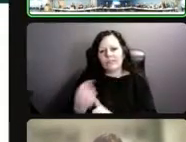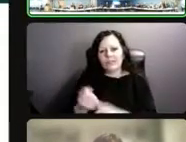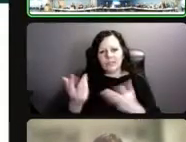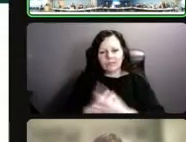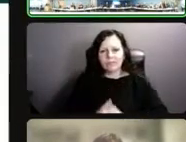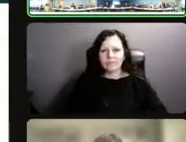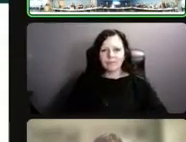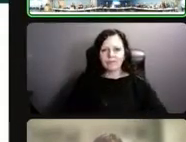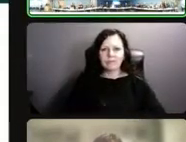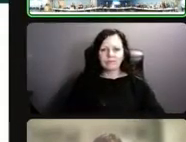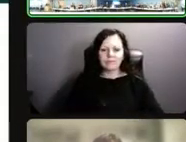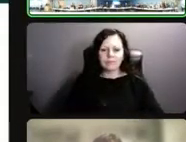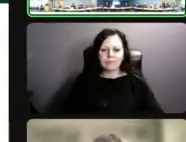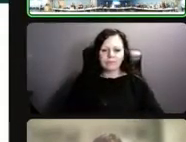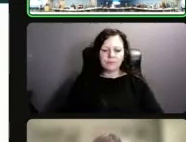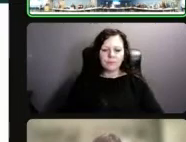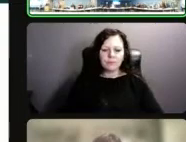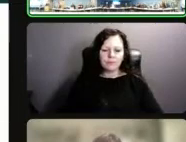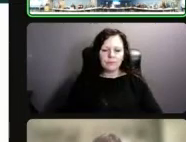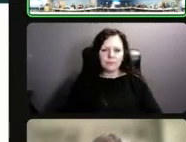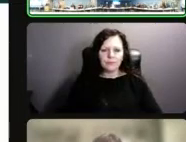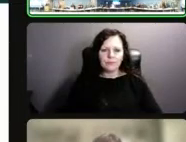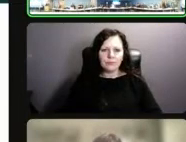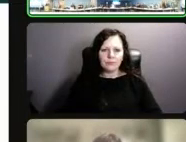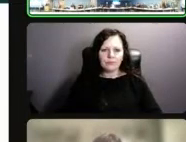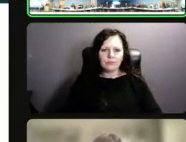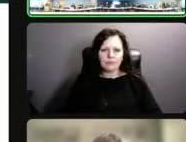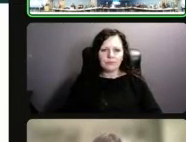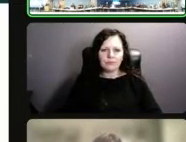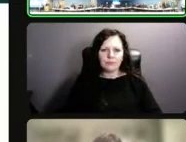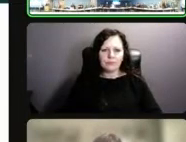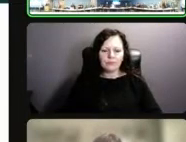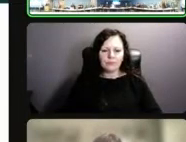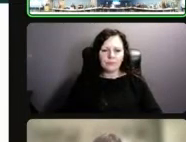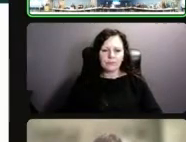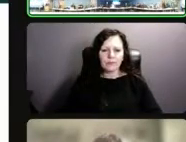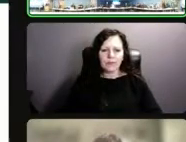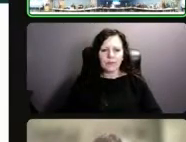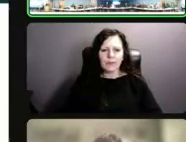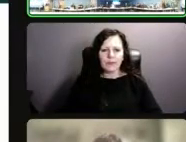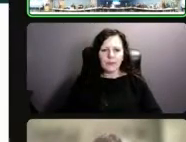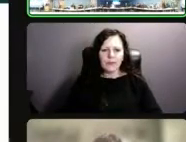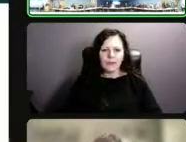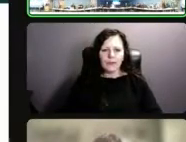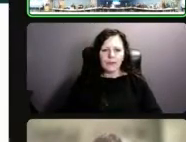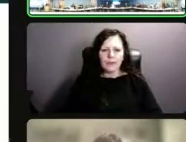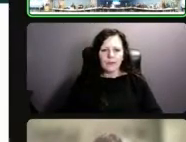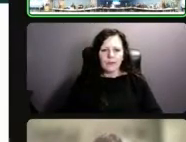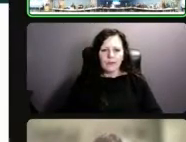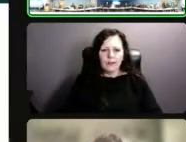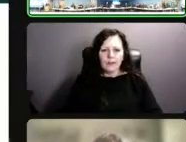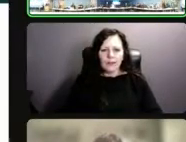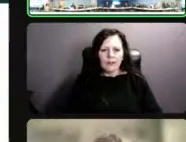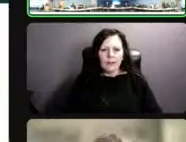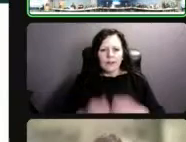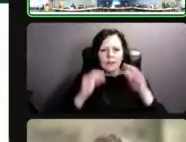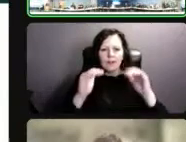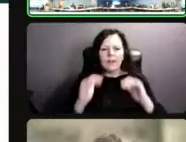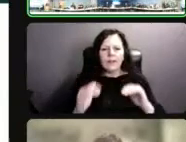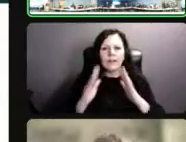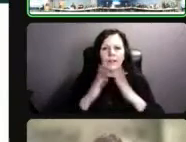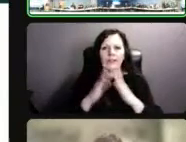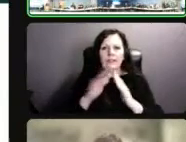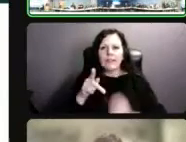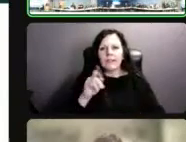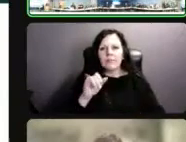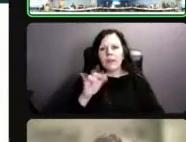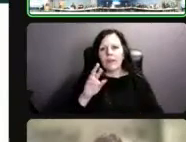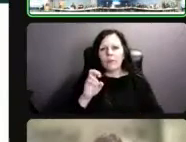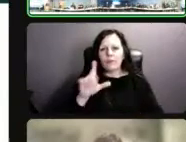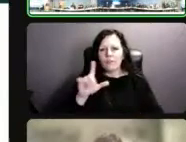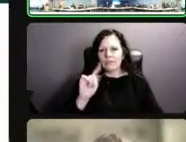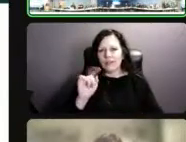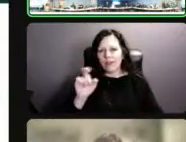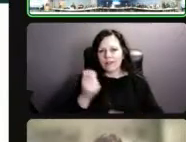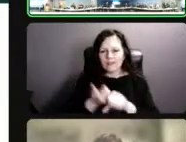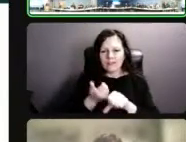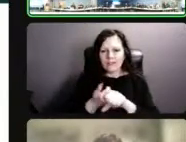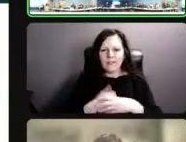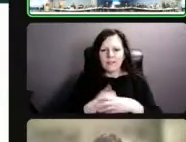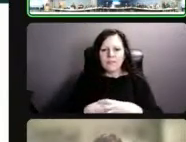THEY ALL END UP IN THE SAME